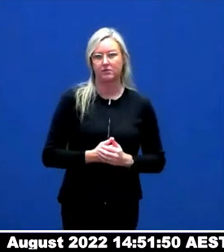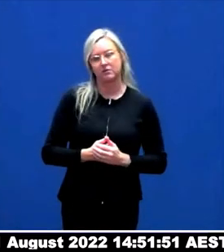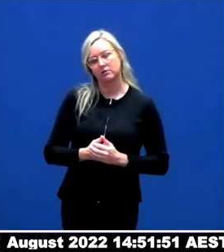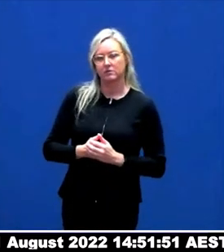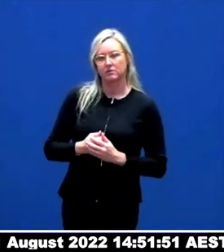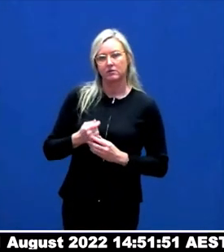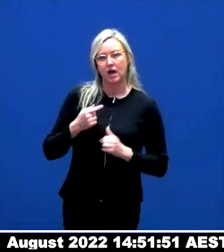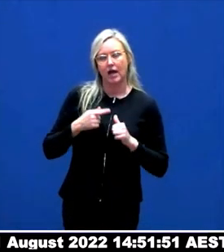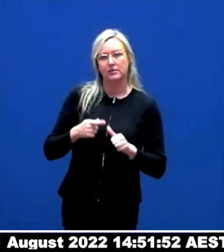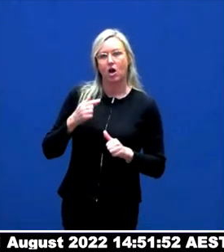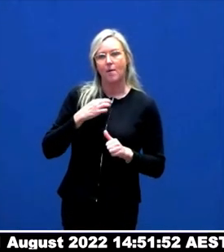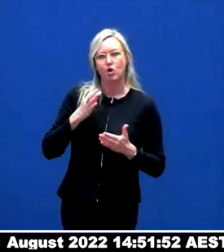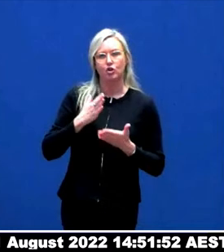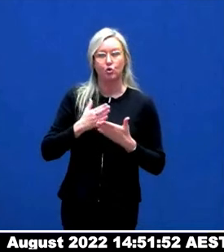Access isn't actually my part of the business.